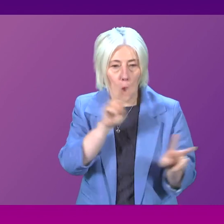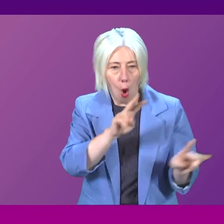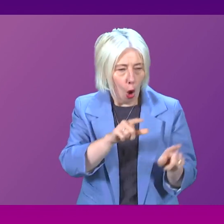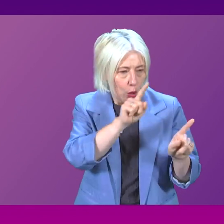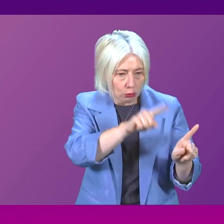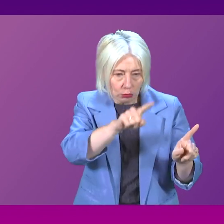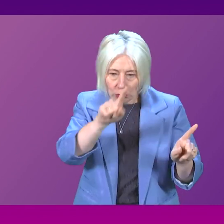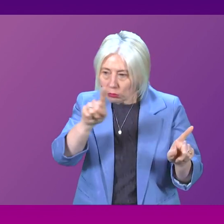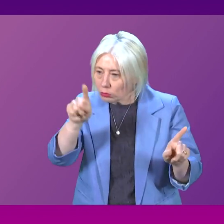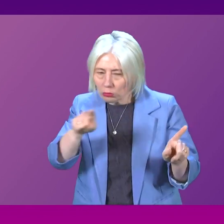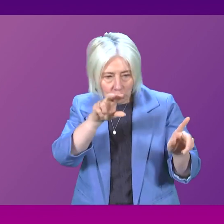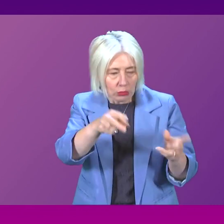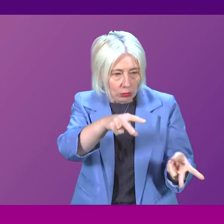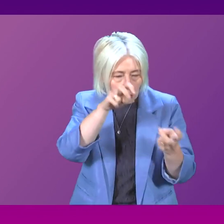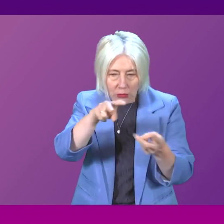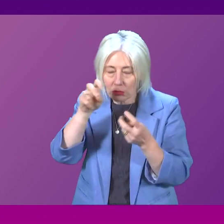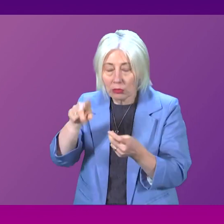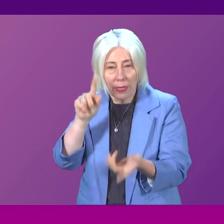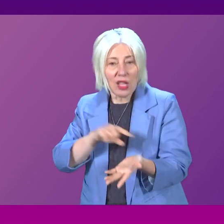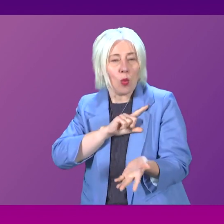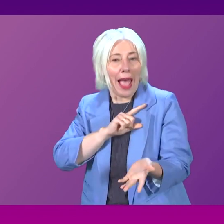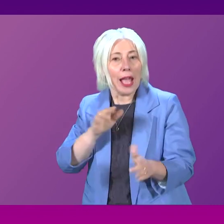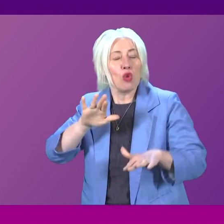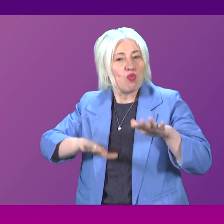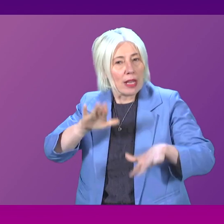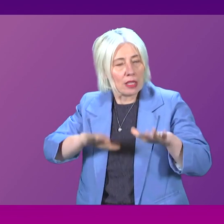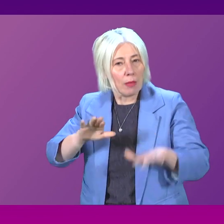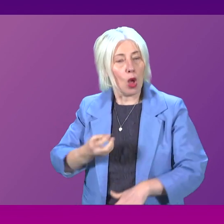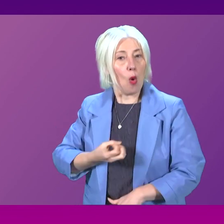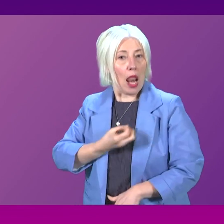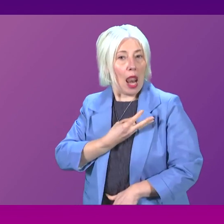That is why it is reasonable to suggest that, when Labour members come to the chamber to